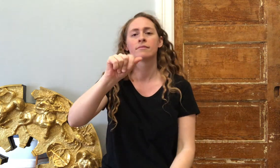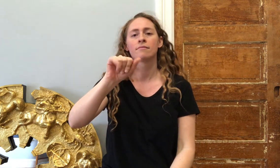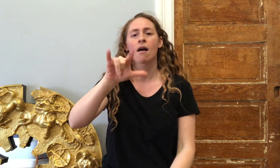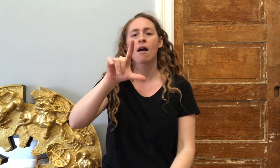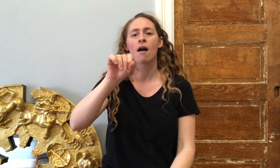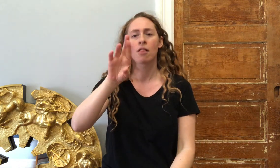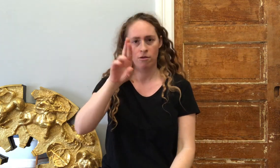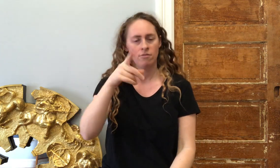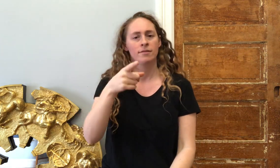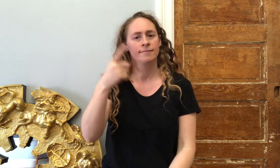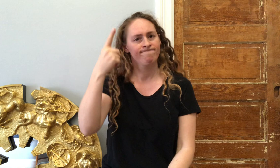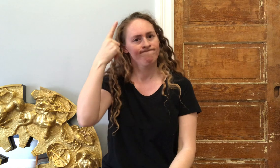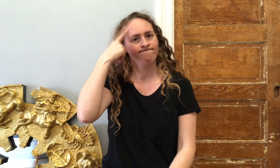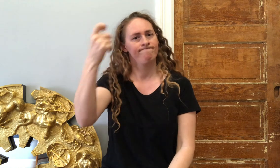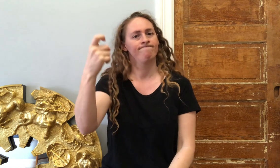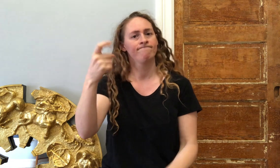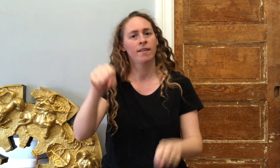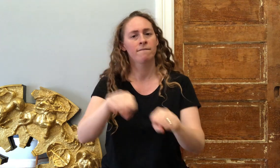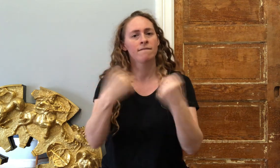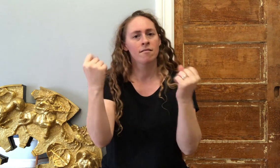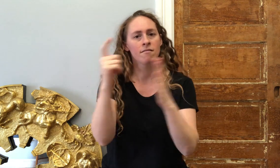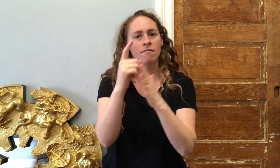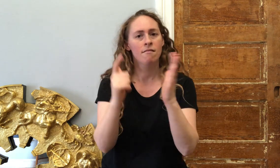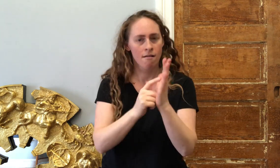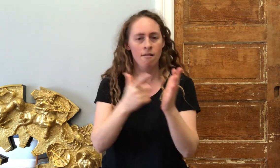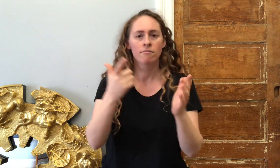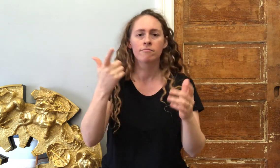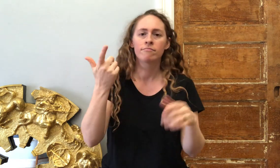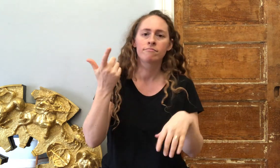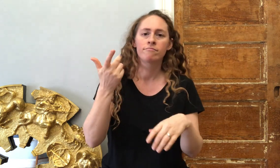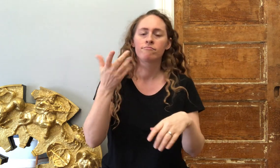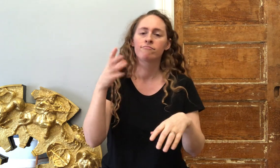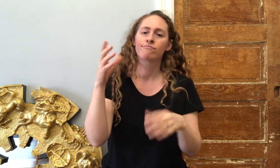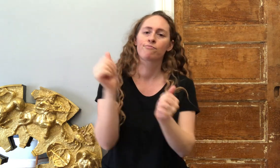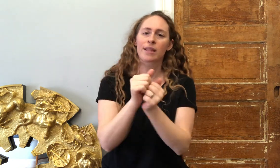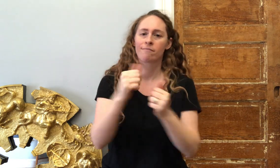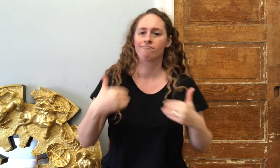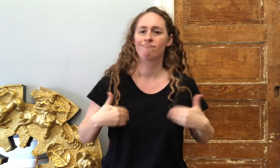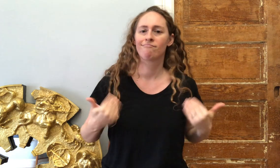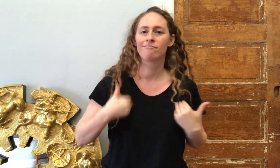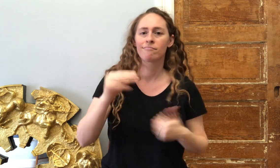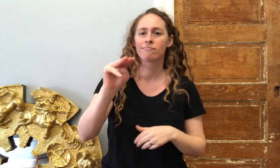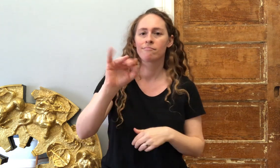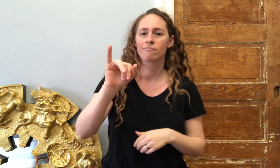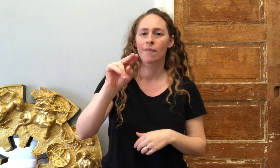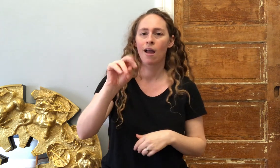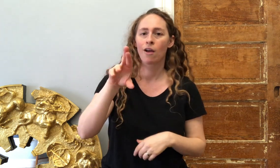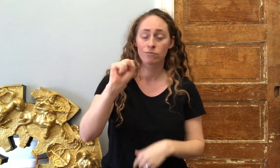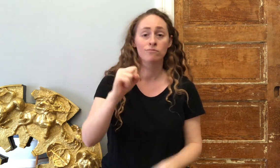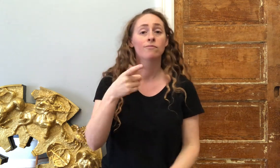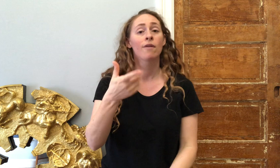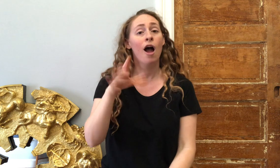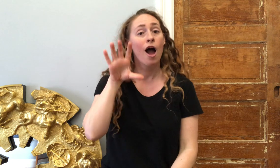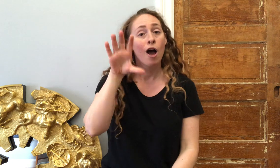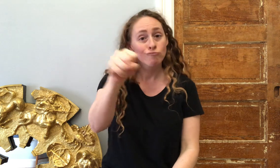Taylor was suspected of sexual abuse with minors